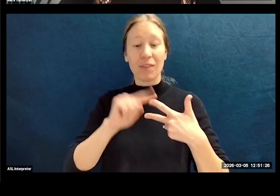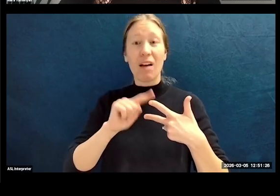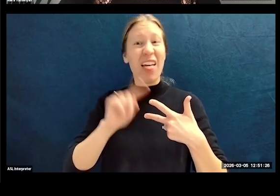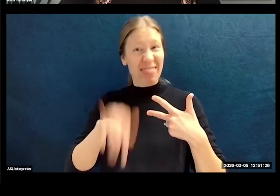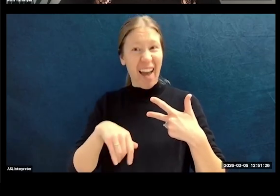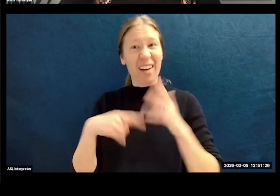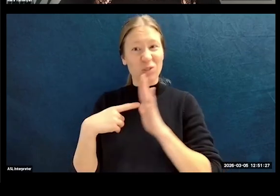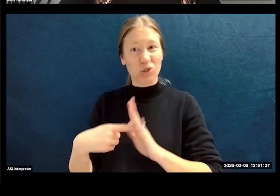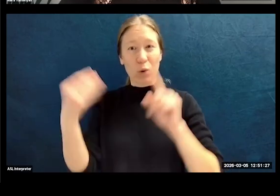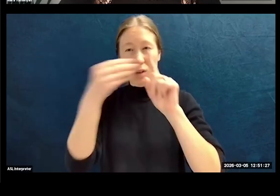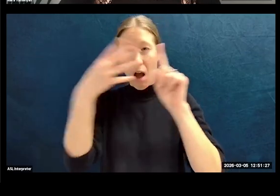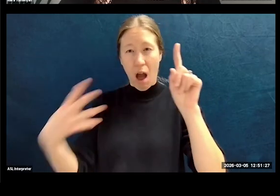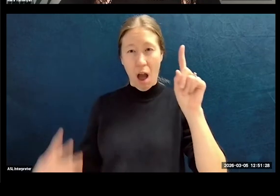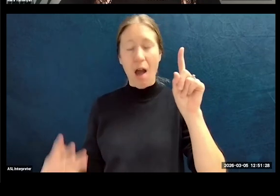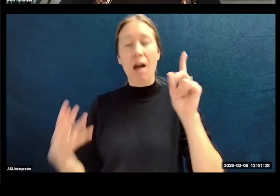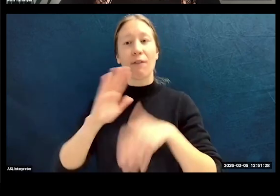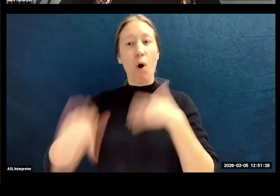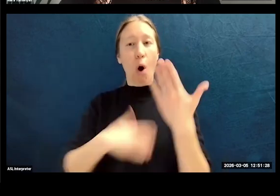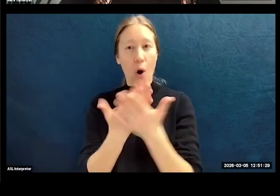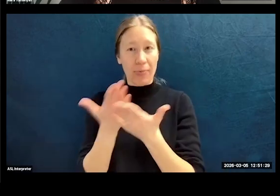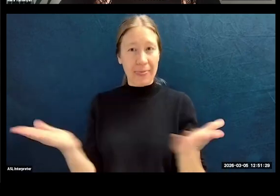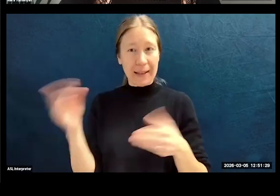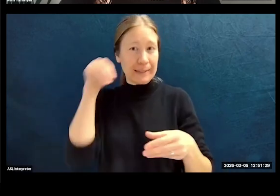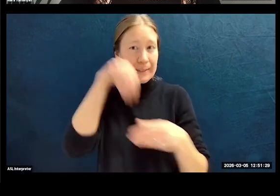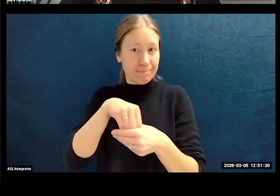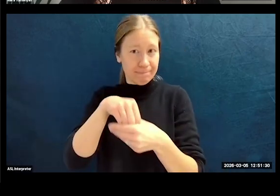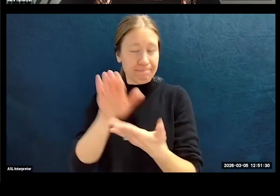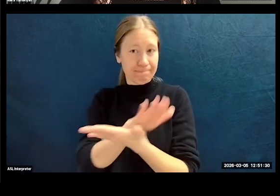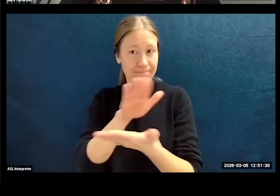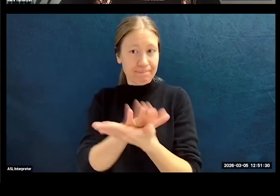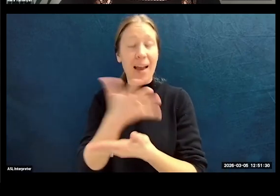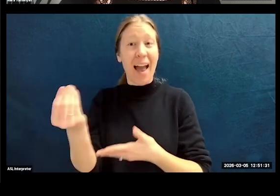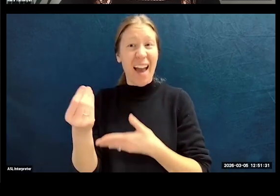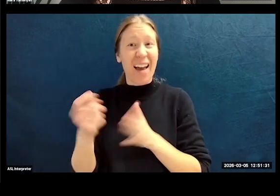in the document and it also includes objects that are marked as artifacts,